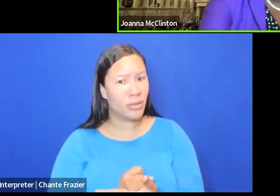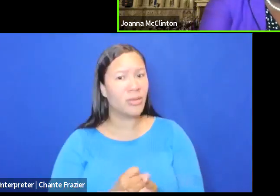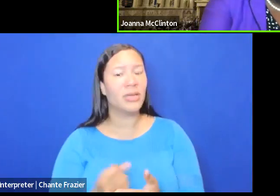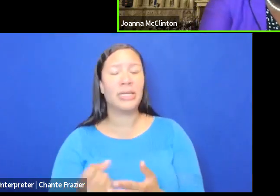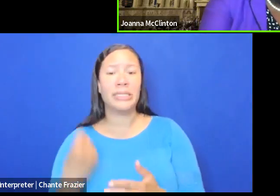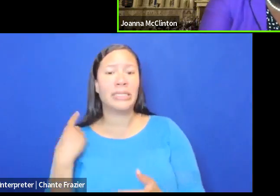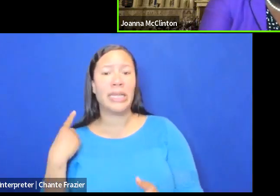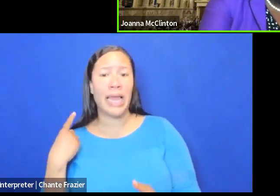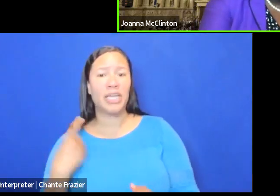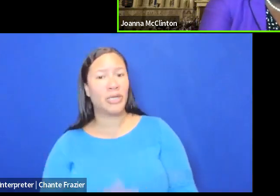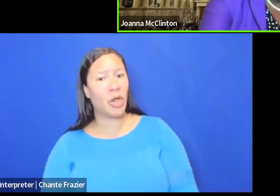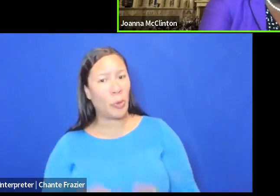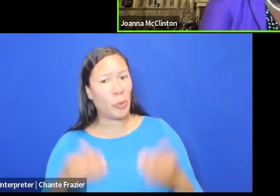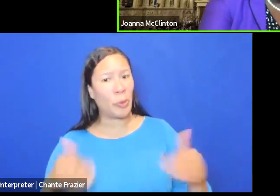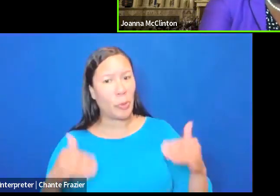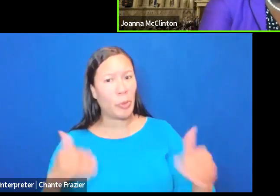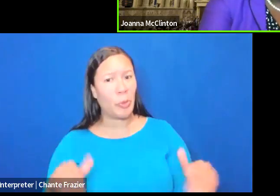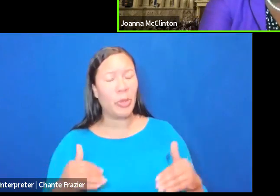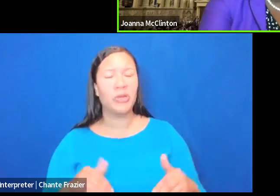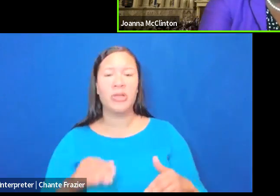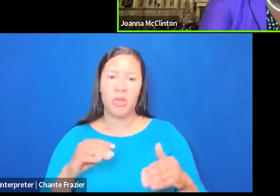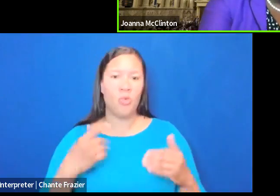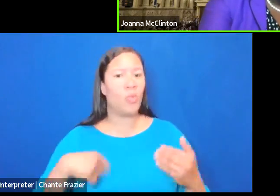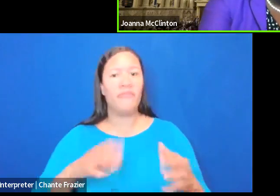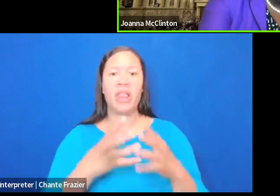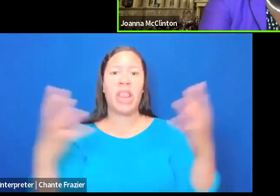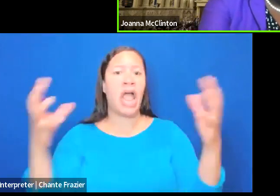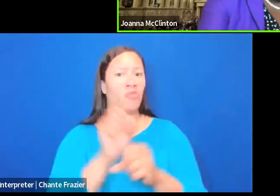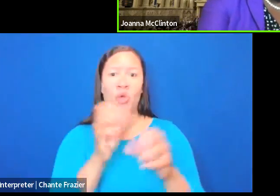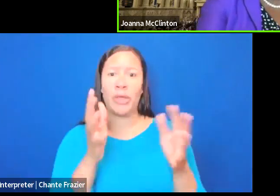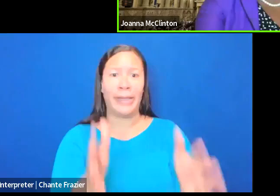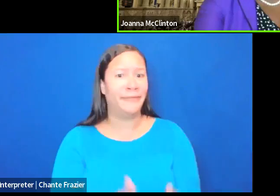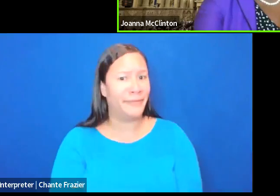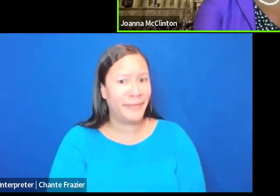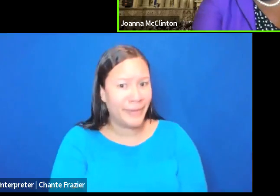that are like me, black women, it's August. Almost 2 years to earn what was earned by man the year